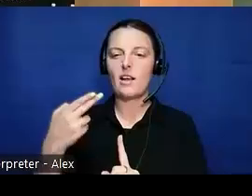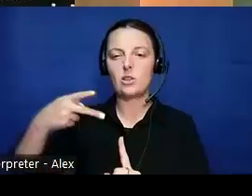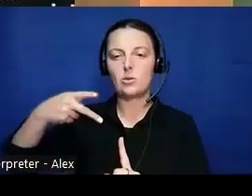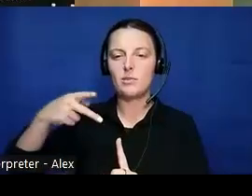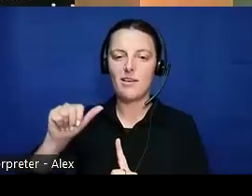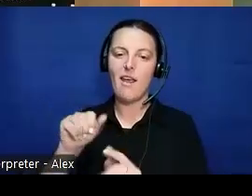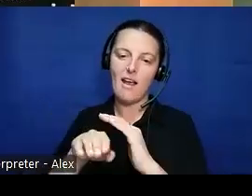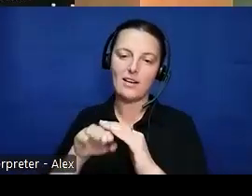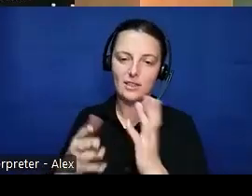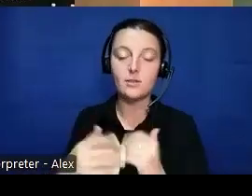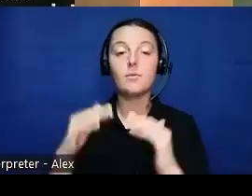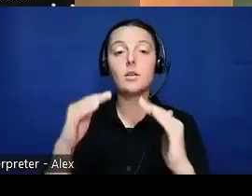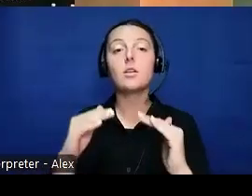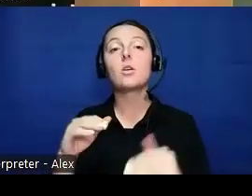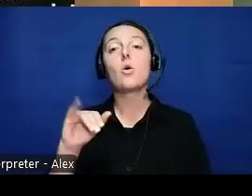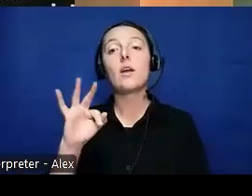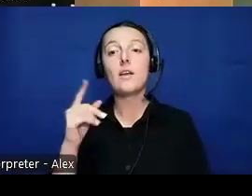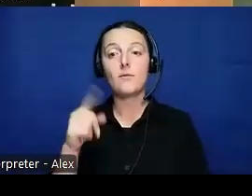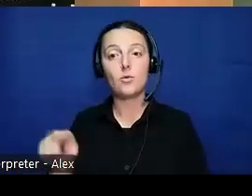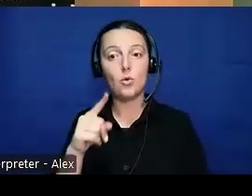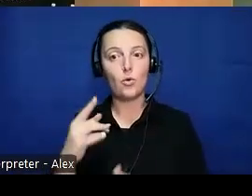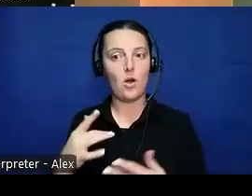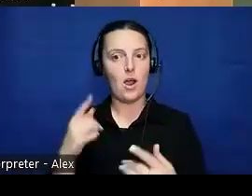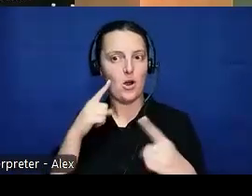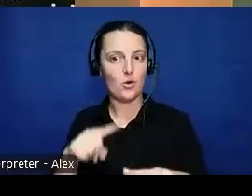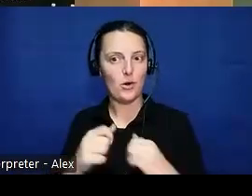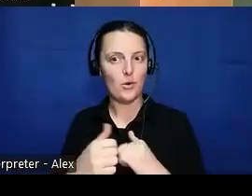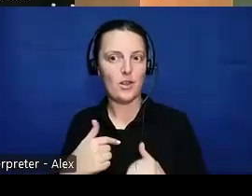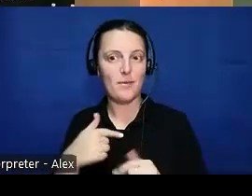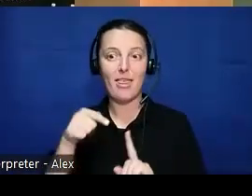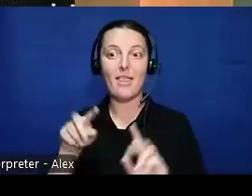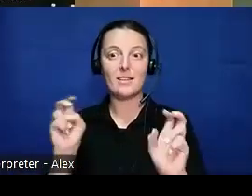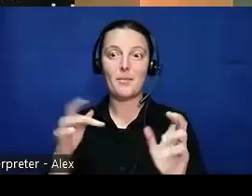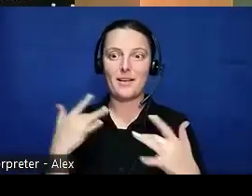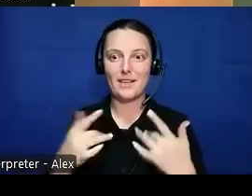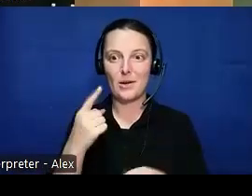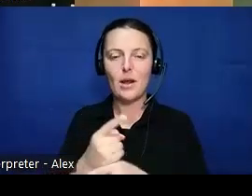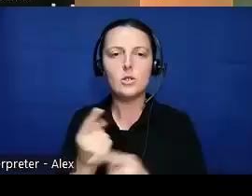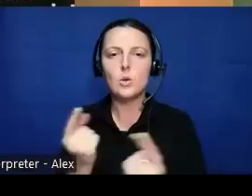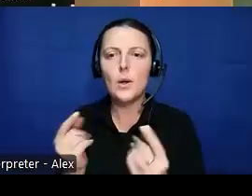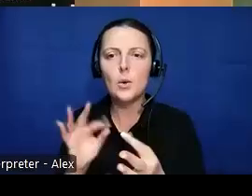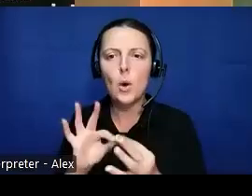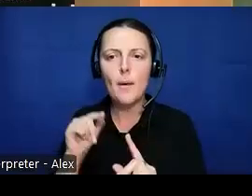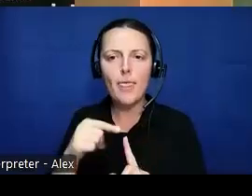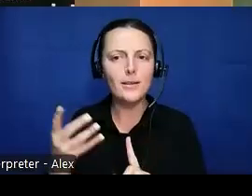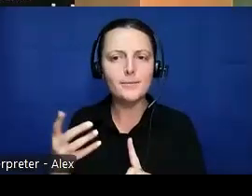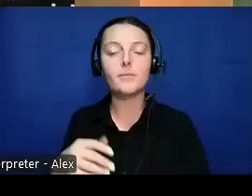agree with me. What do we do about it? Right now, there's two main things to do. One would be let's